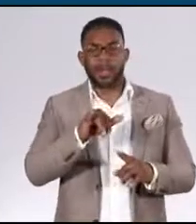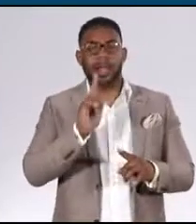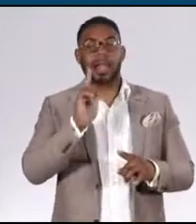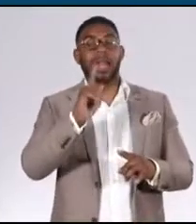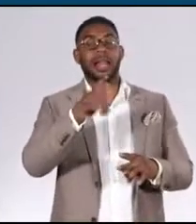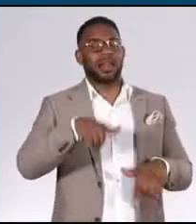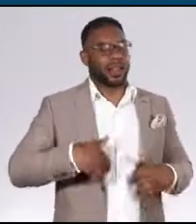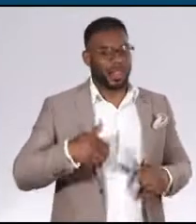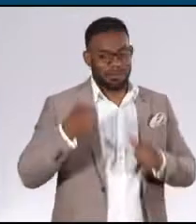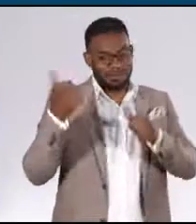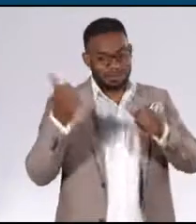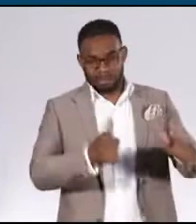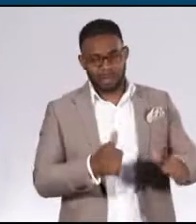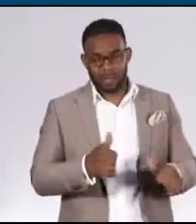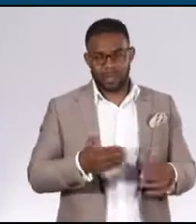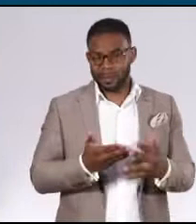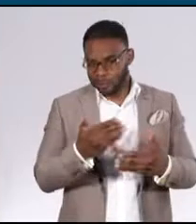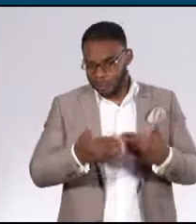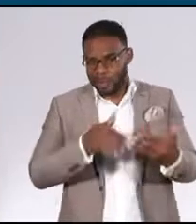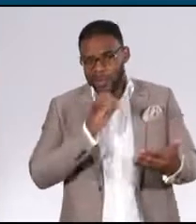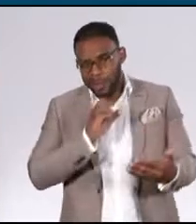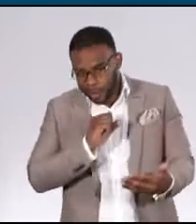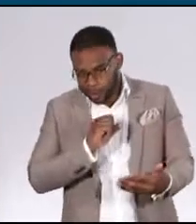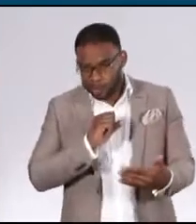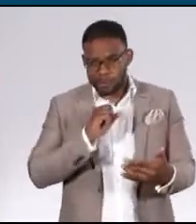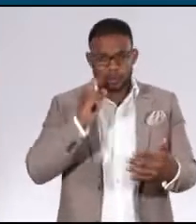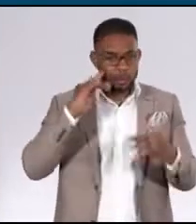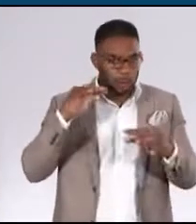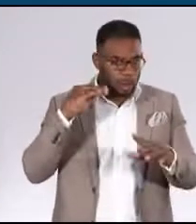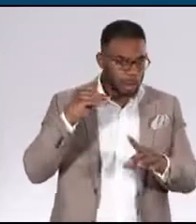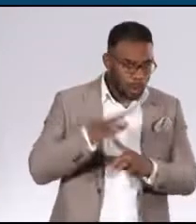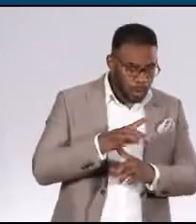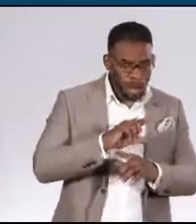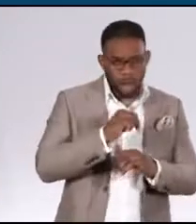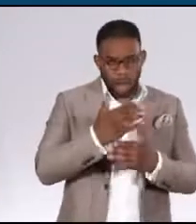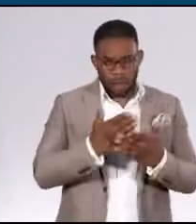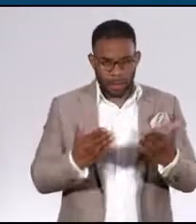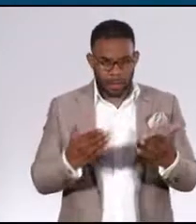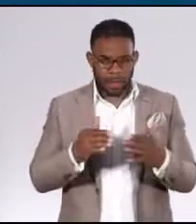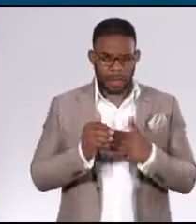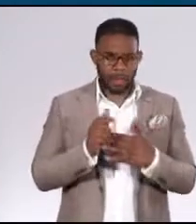again, through process noise, exposure, other factors that lead to hearing loss, later in, life.